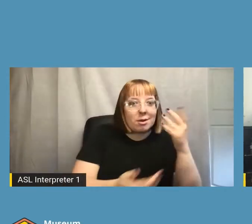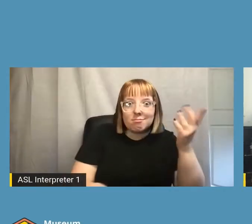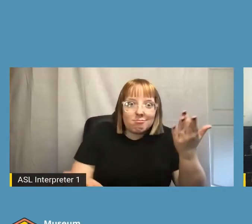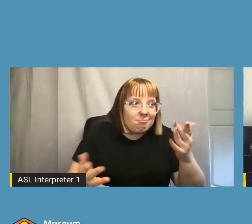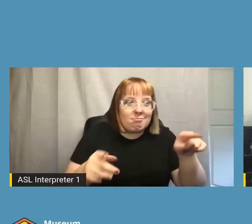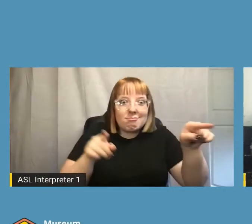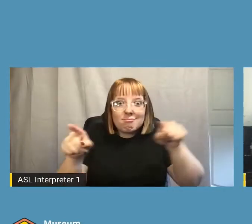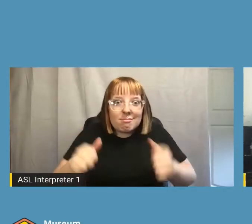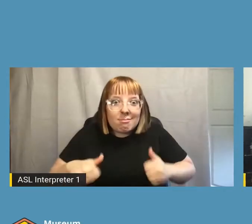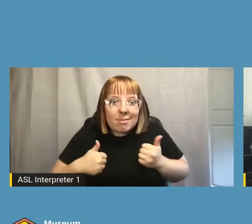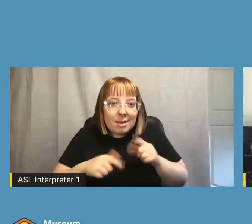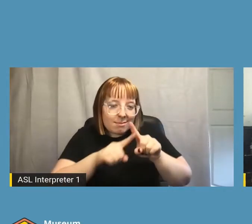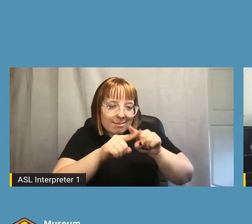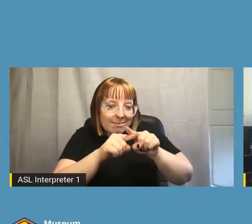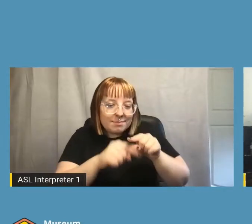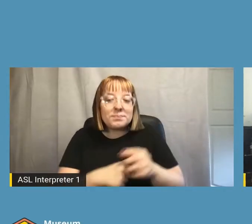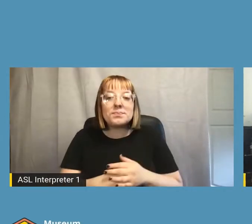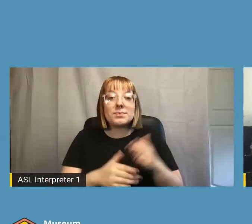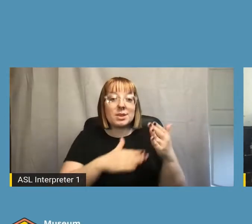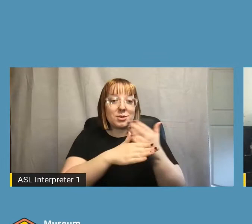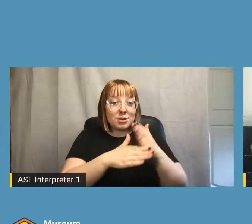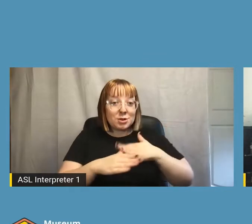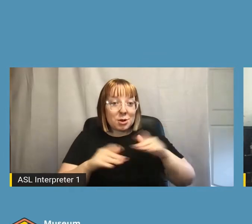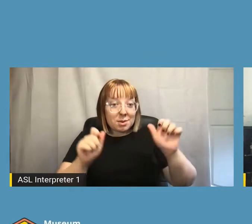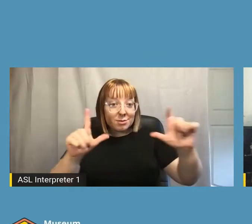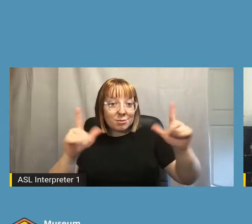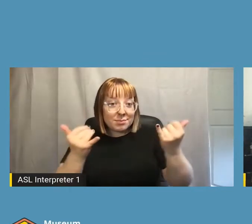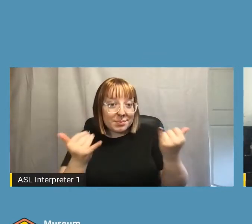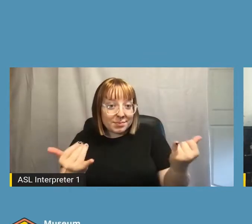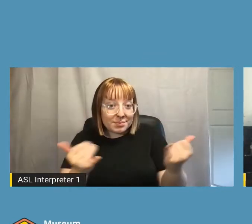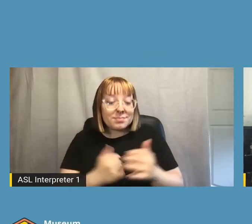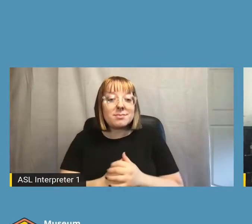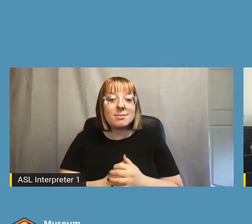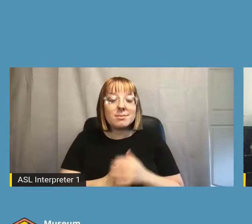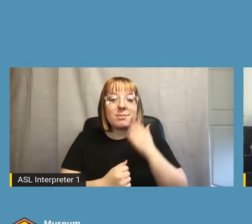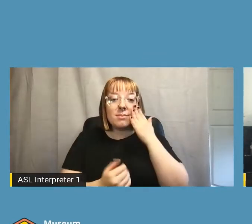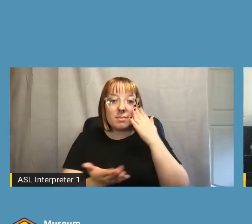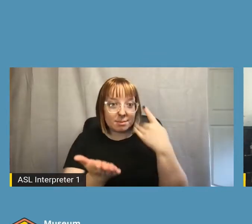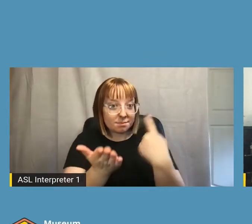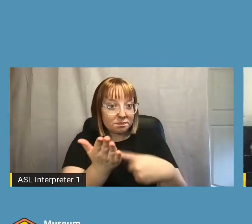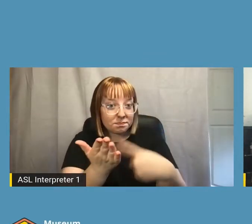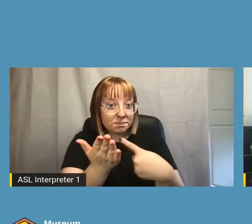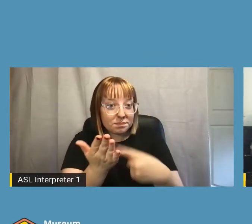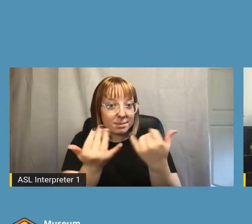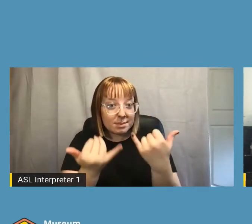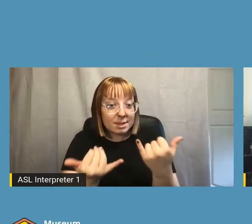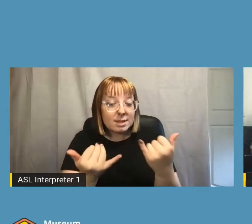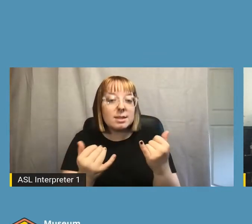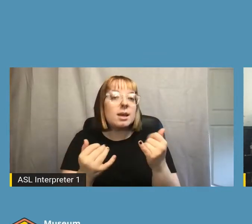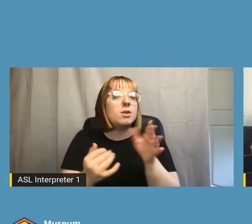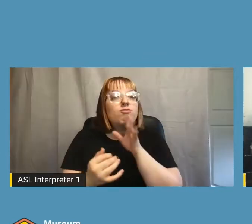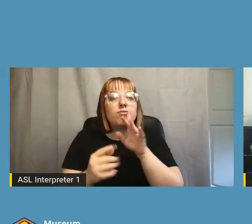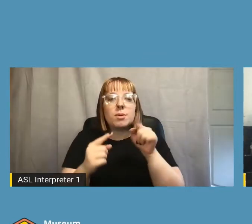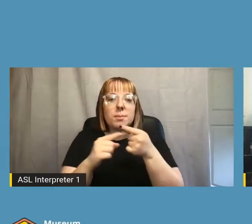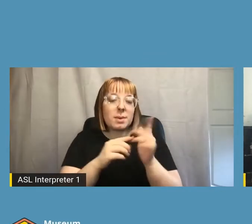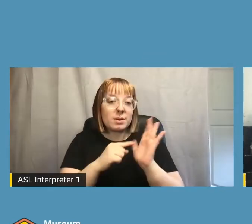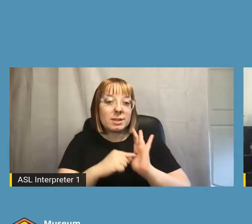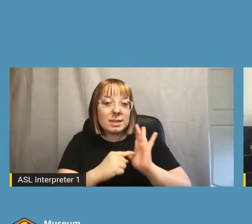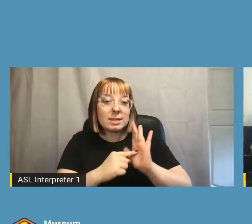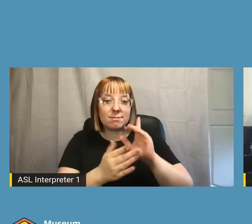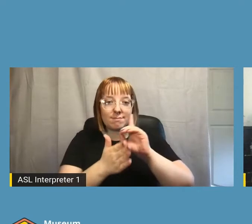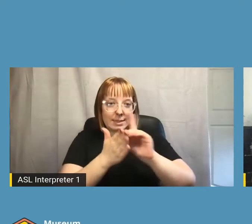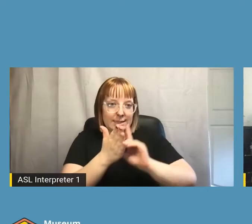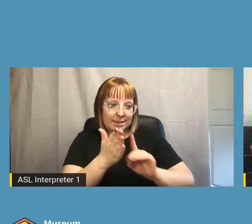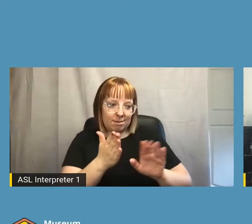going to uh share my screen and talk about um exhibitions uh design see